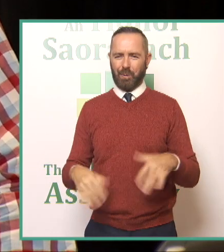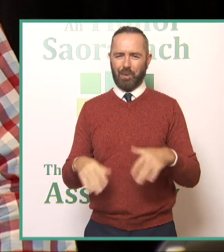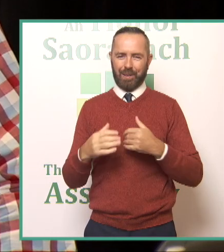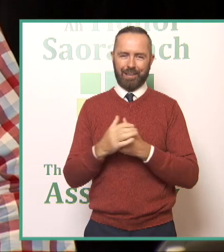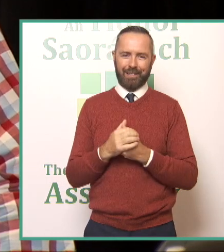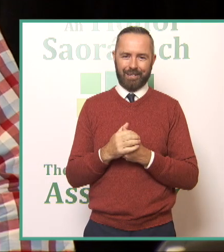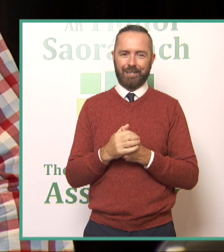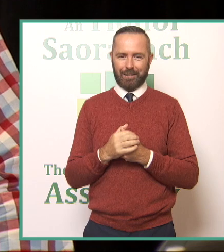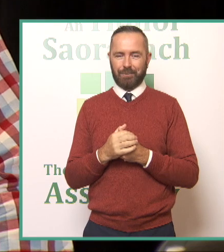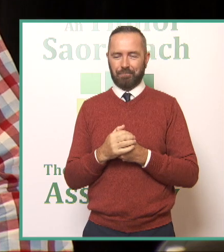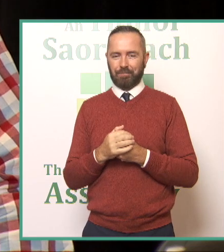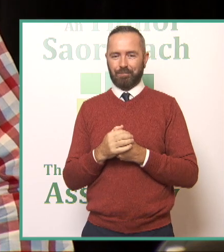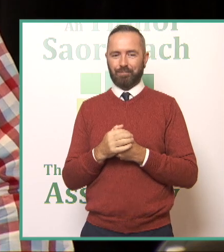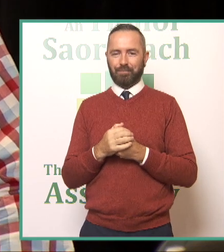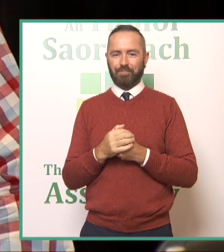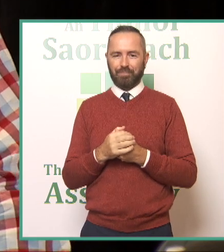And does it? There's a connection back.